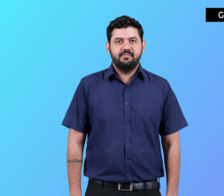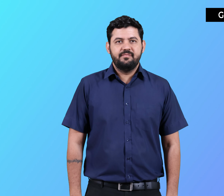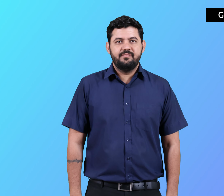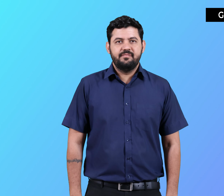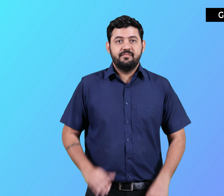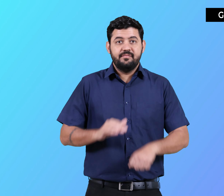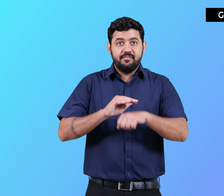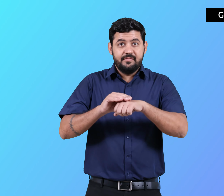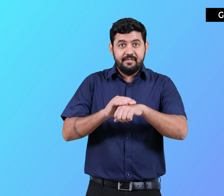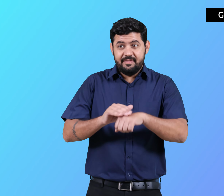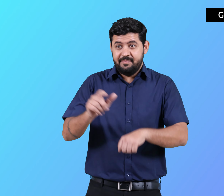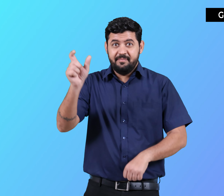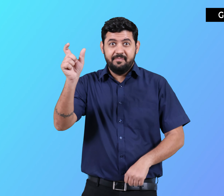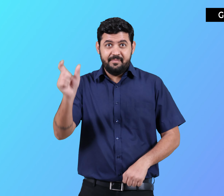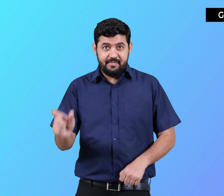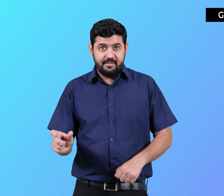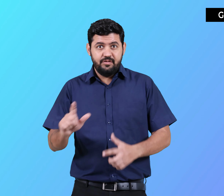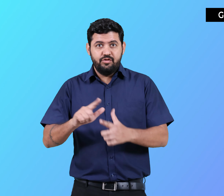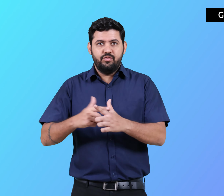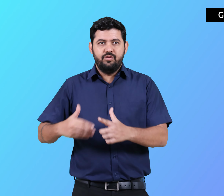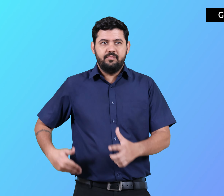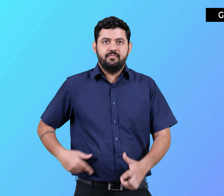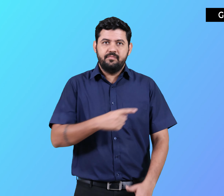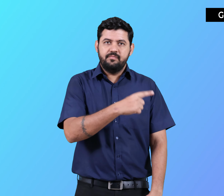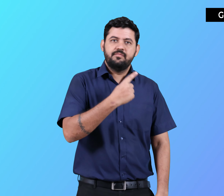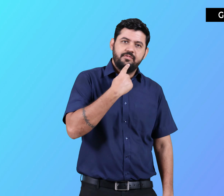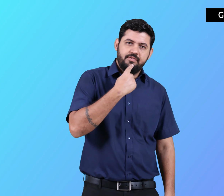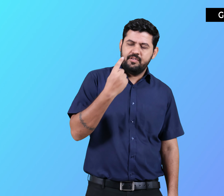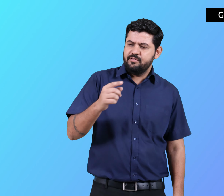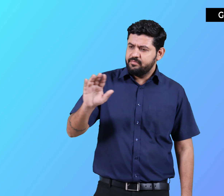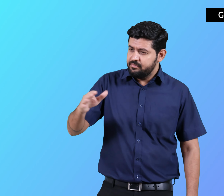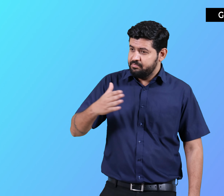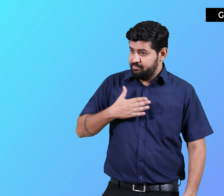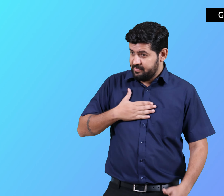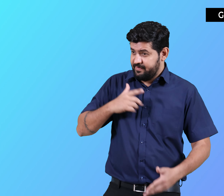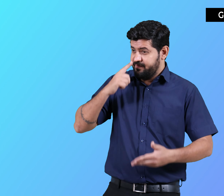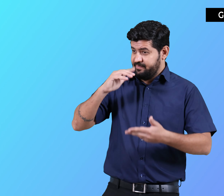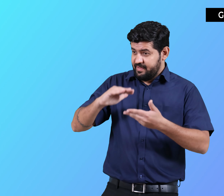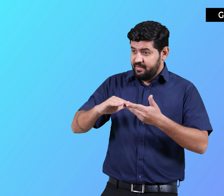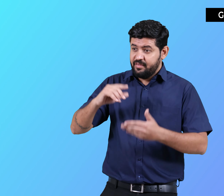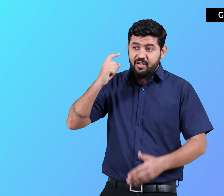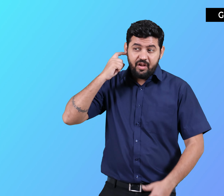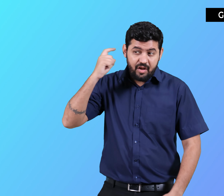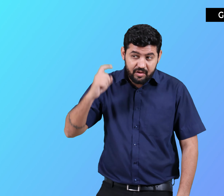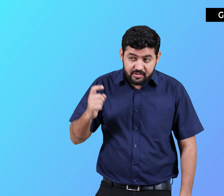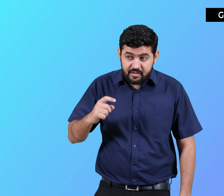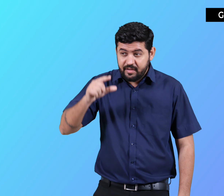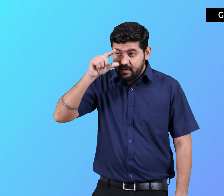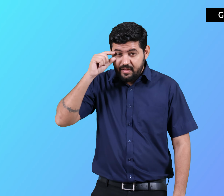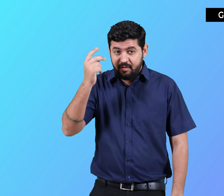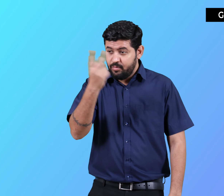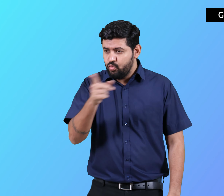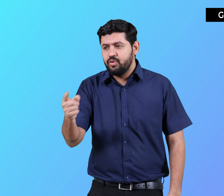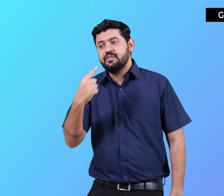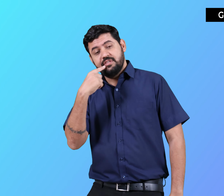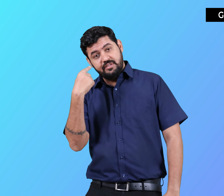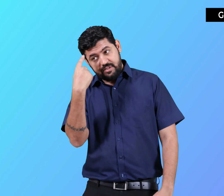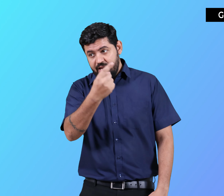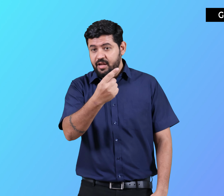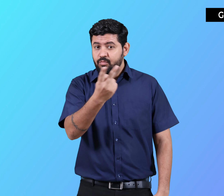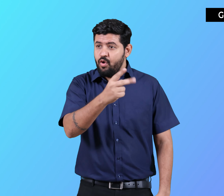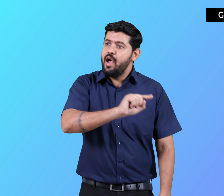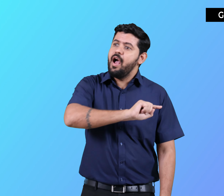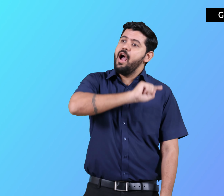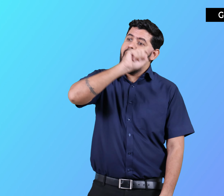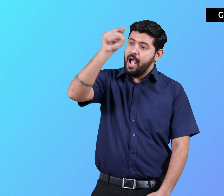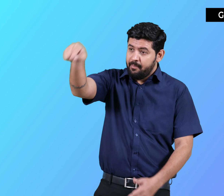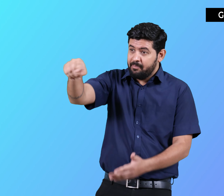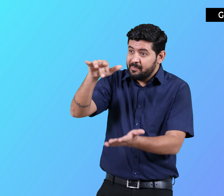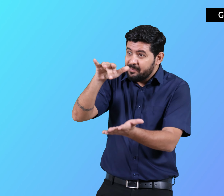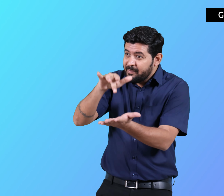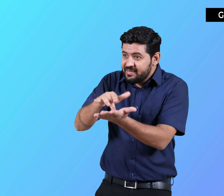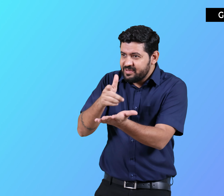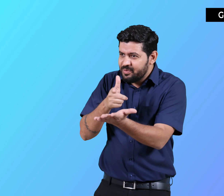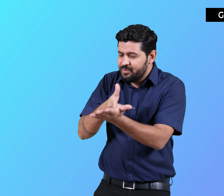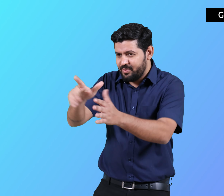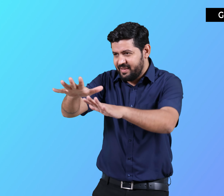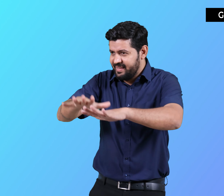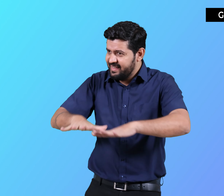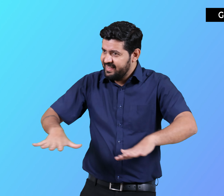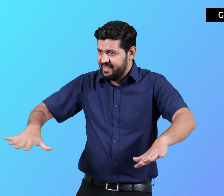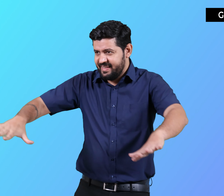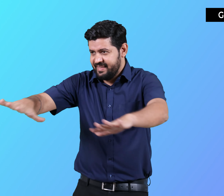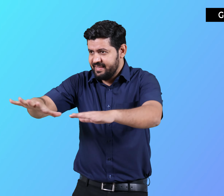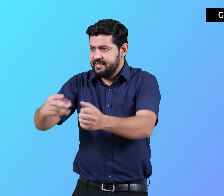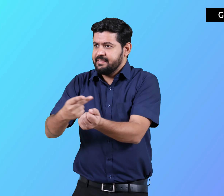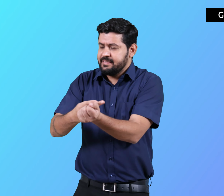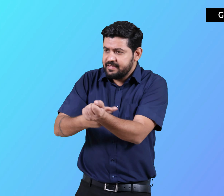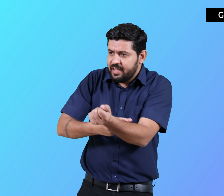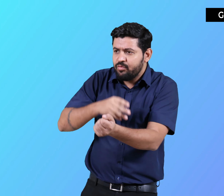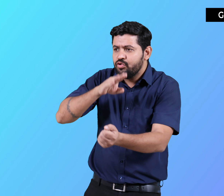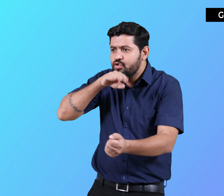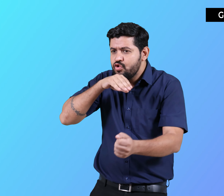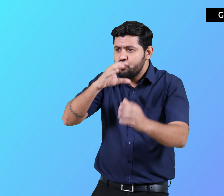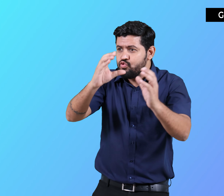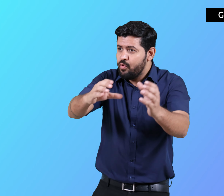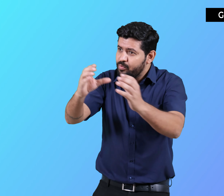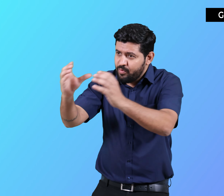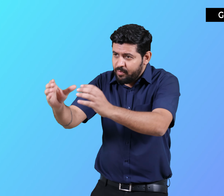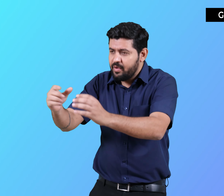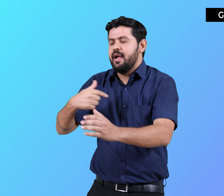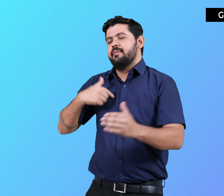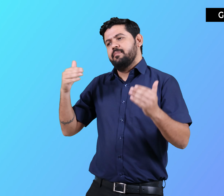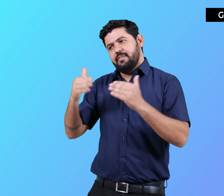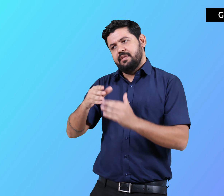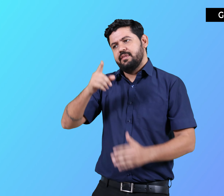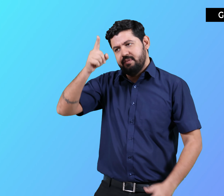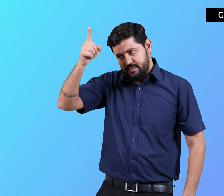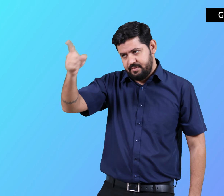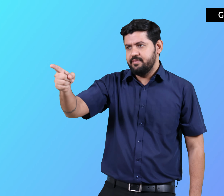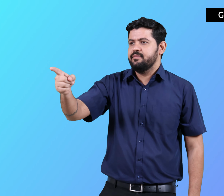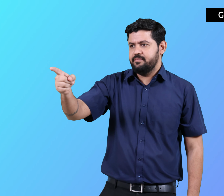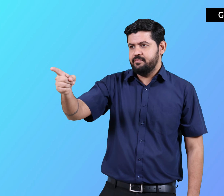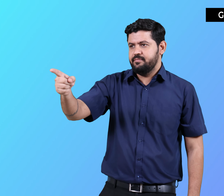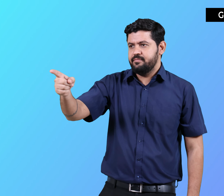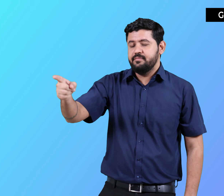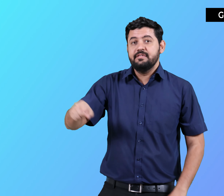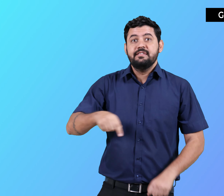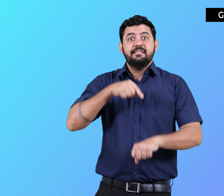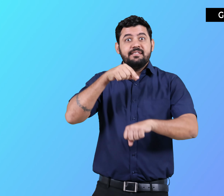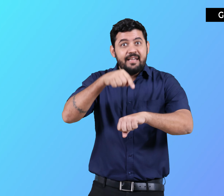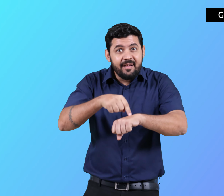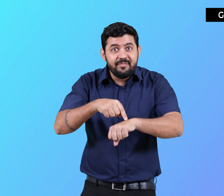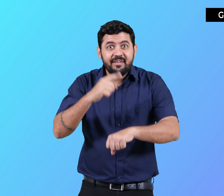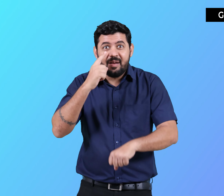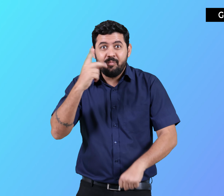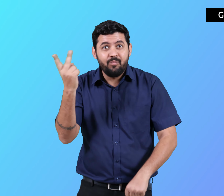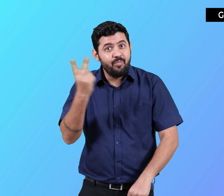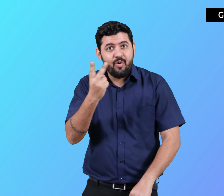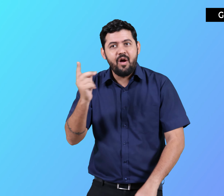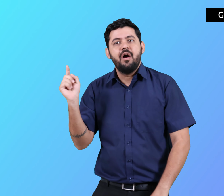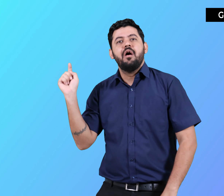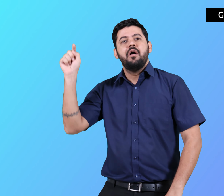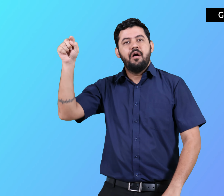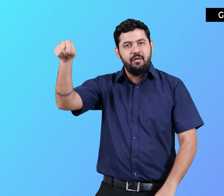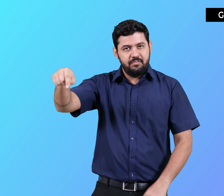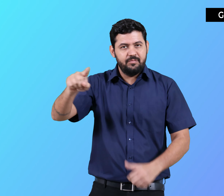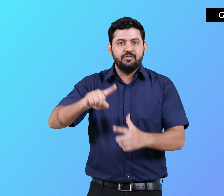So Jacob sent someone to tell Rachel and Leah to meet him in the field where he kept his flocks.